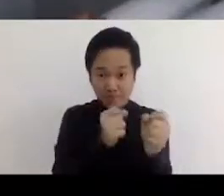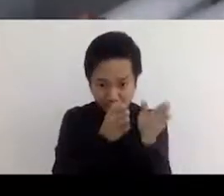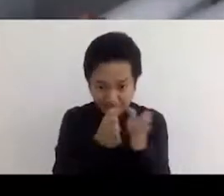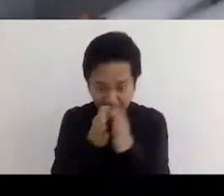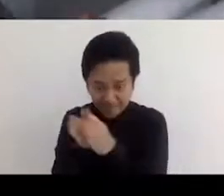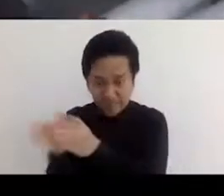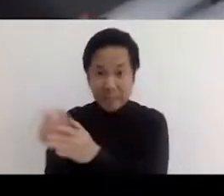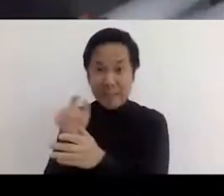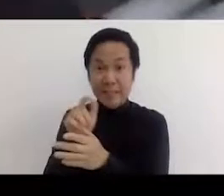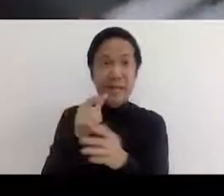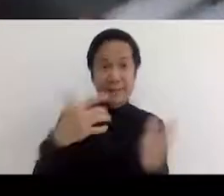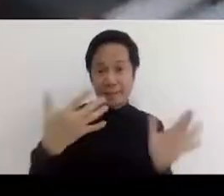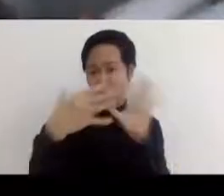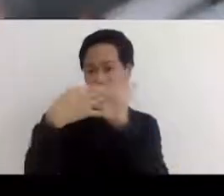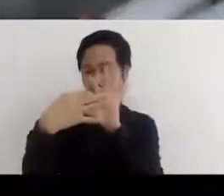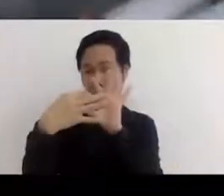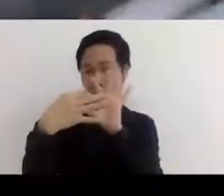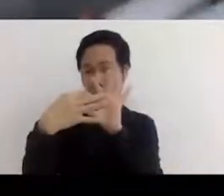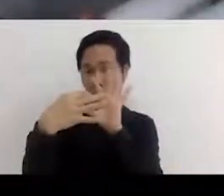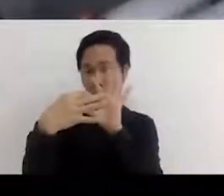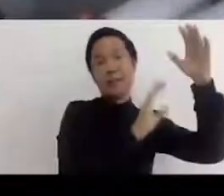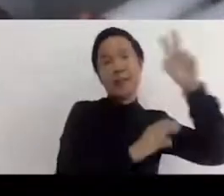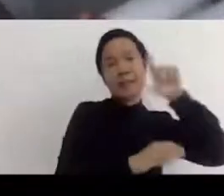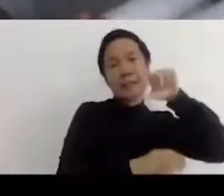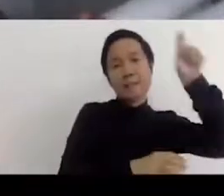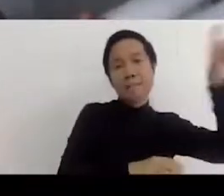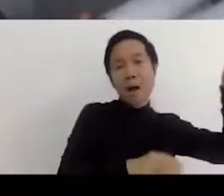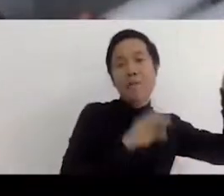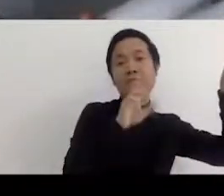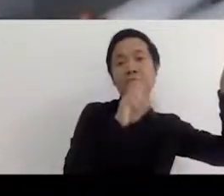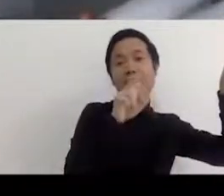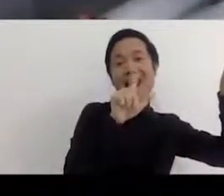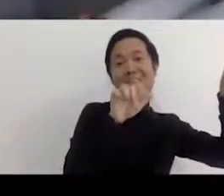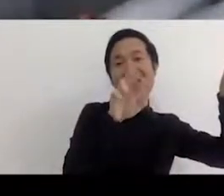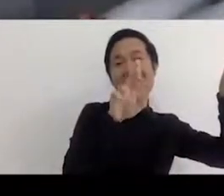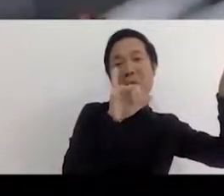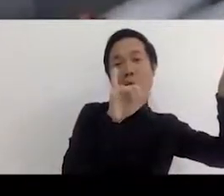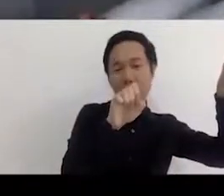So it’s the afternoon here, but really thank you very much